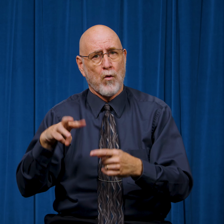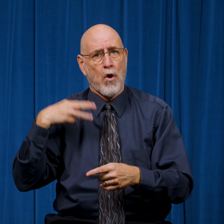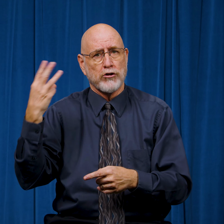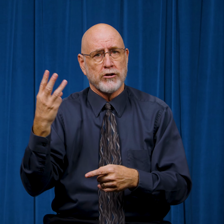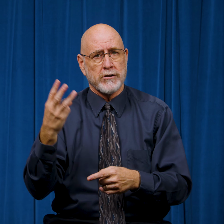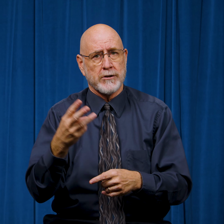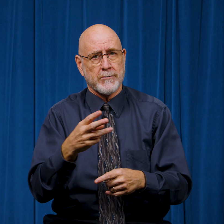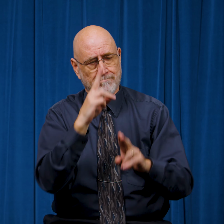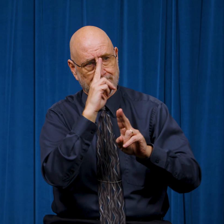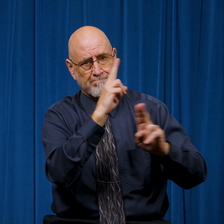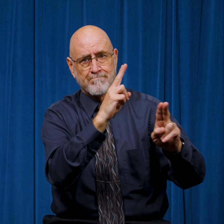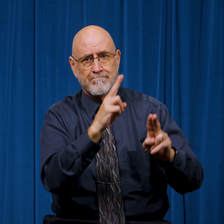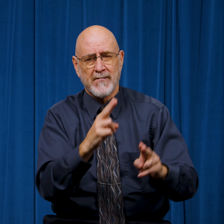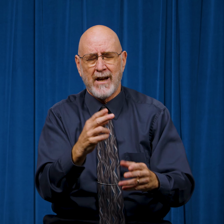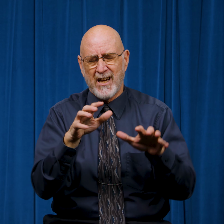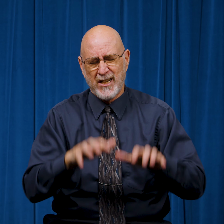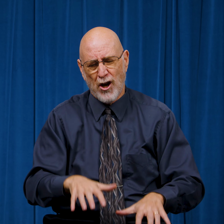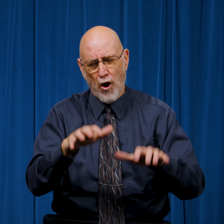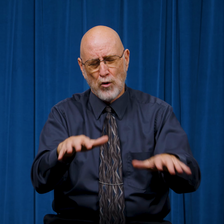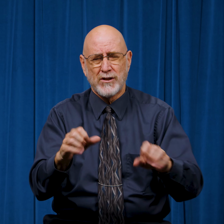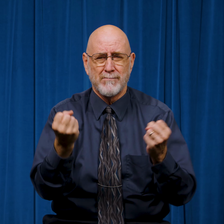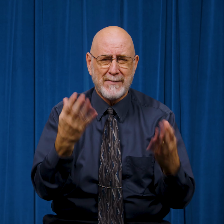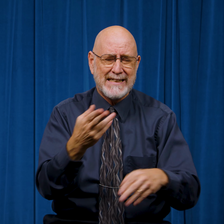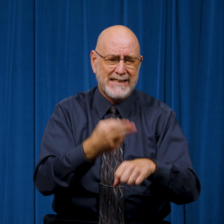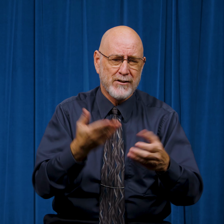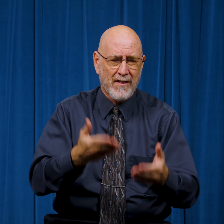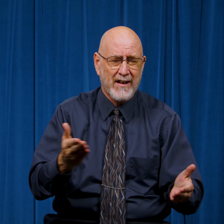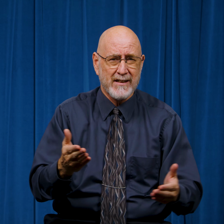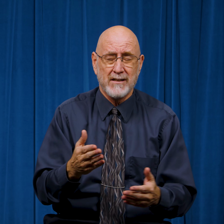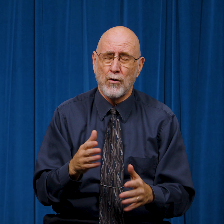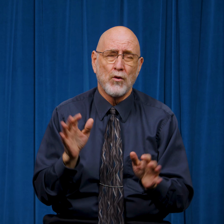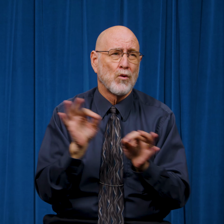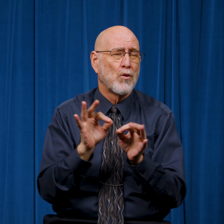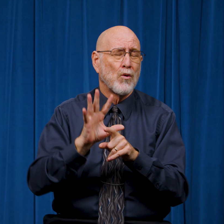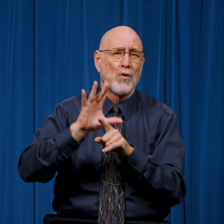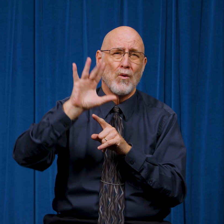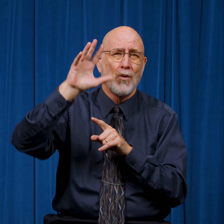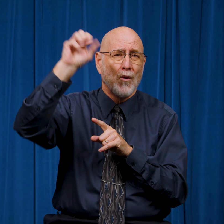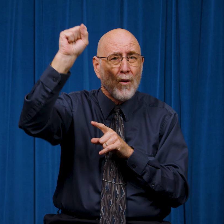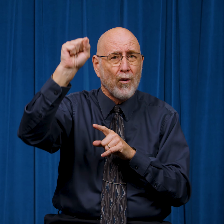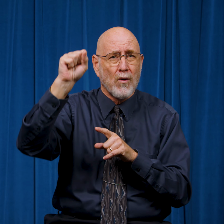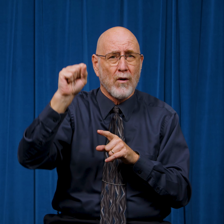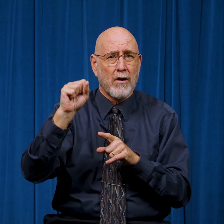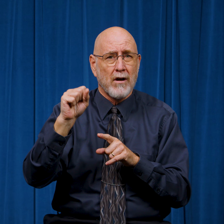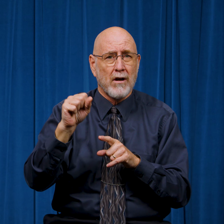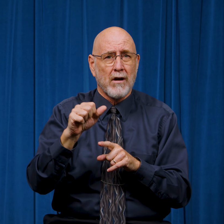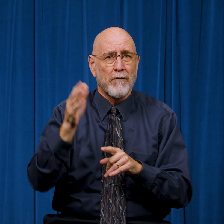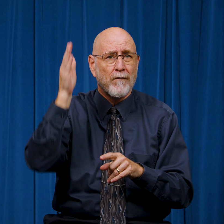and a host of other historical objects - a veritable treasure trove for those in the future.